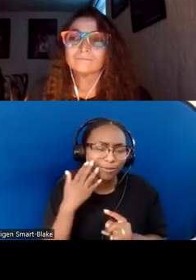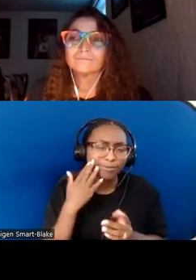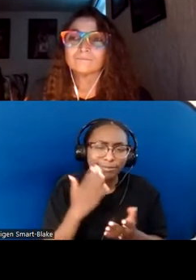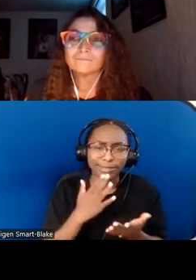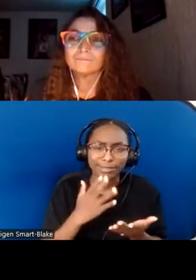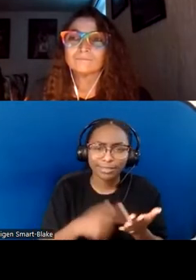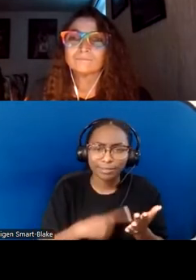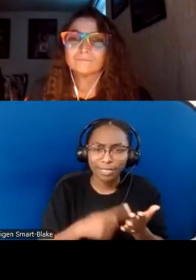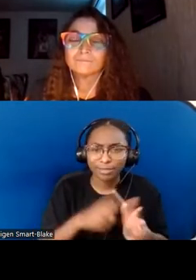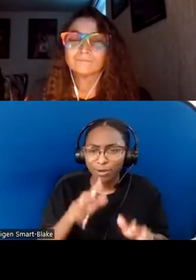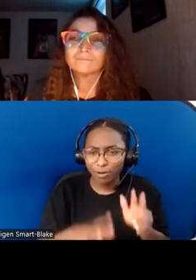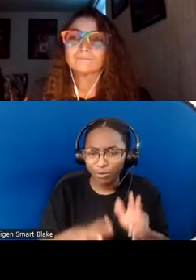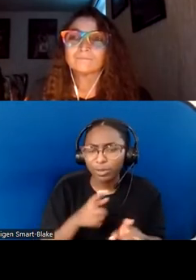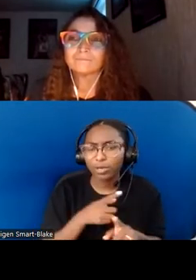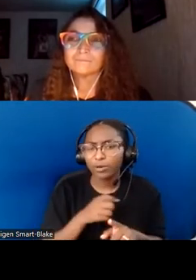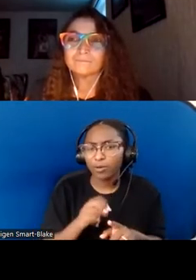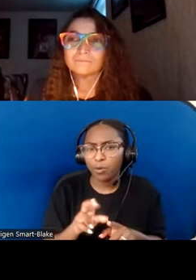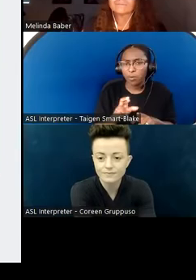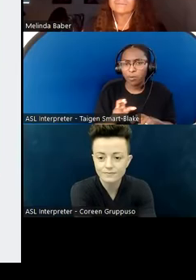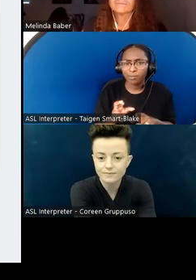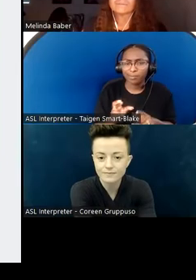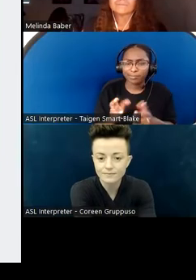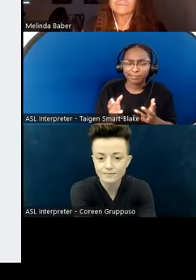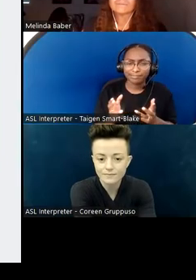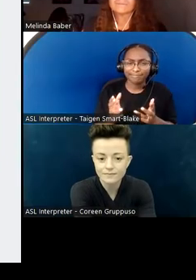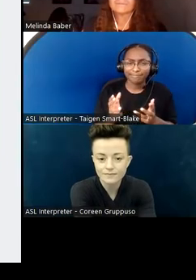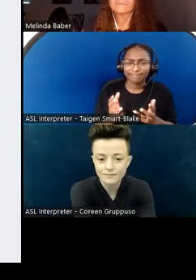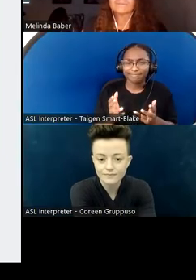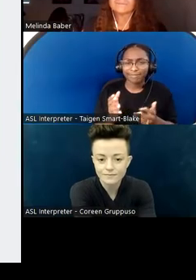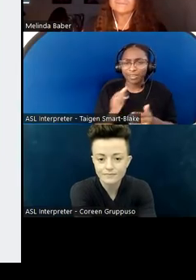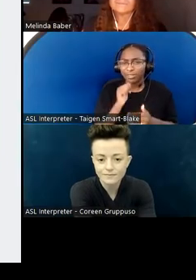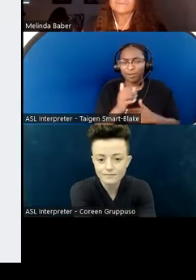It can get to you and almost paralyze you because it is so overwhelming,